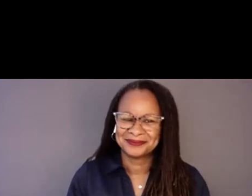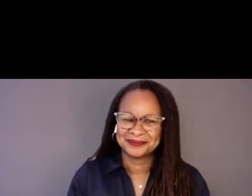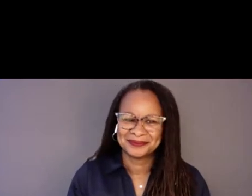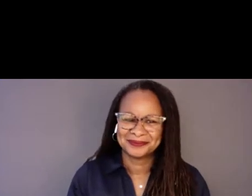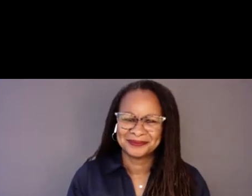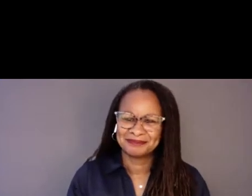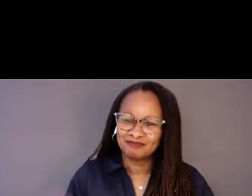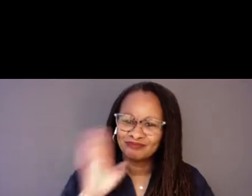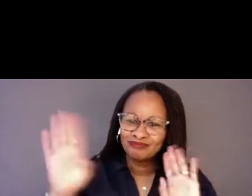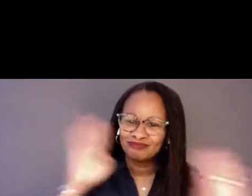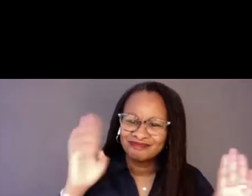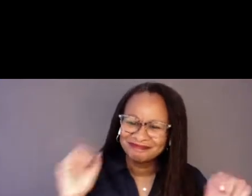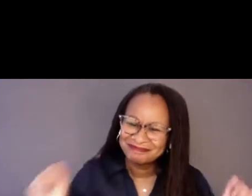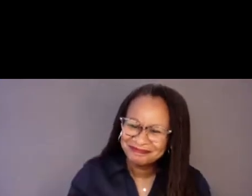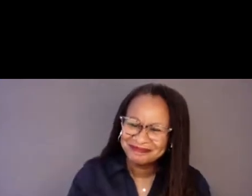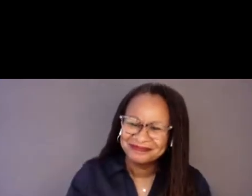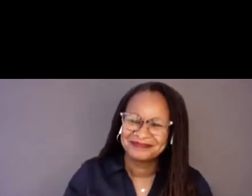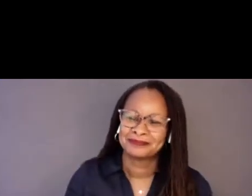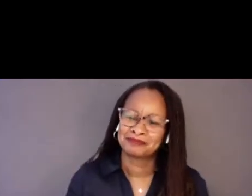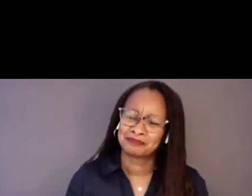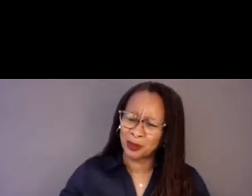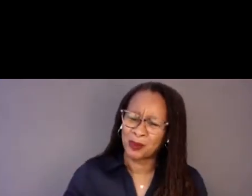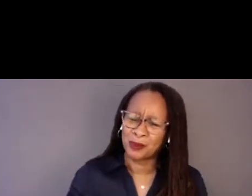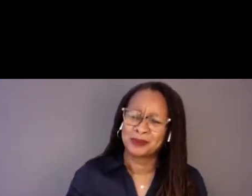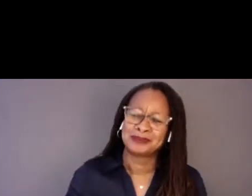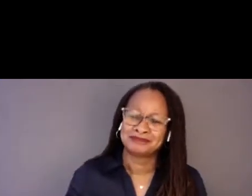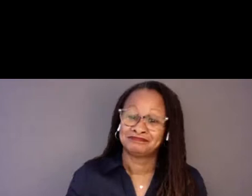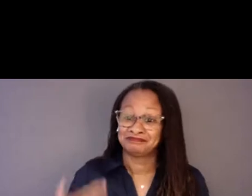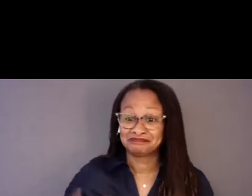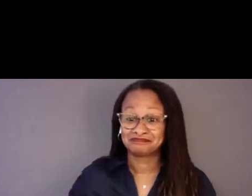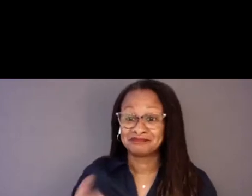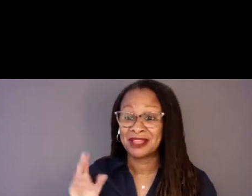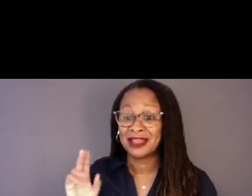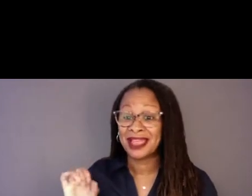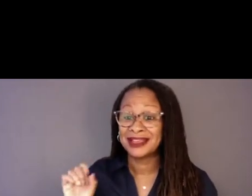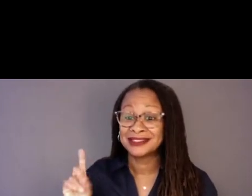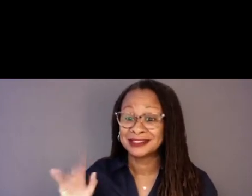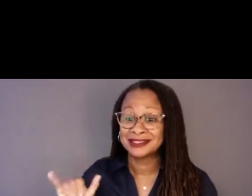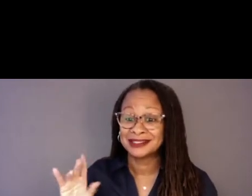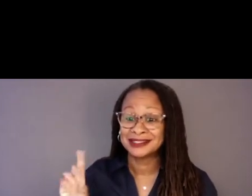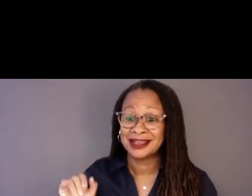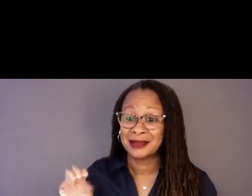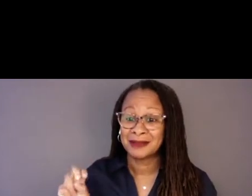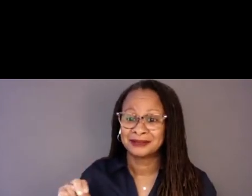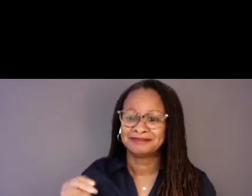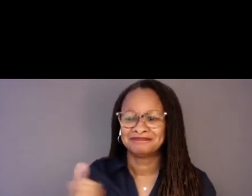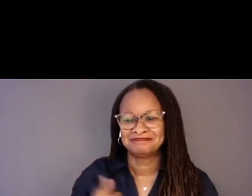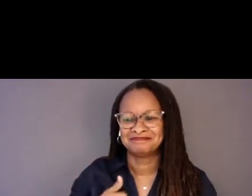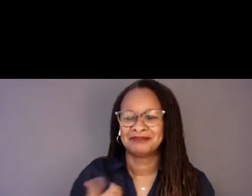Hello everyone. Welcome, my name is Cassidy Dimon. I am the associate director